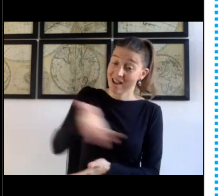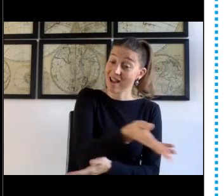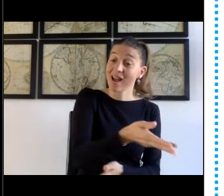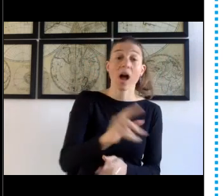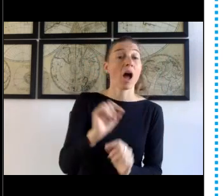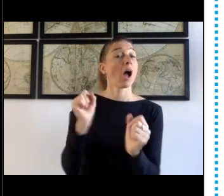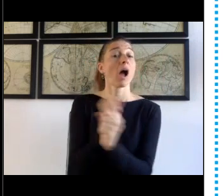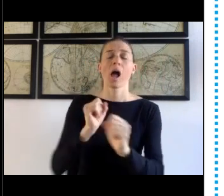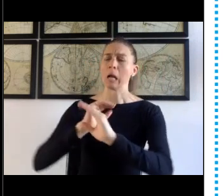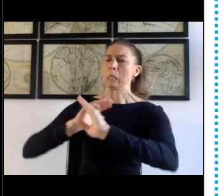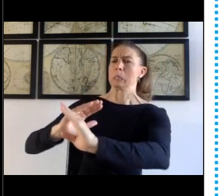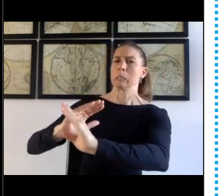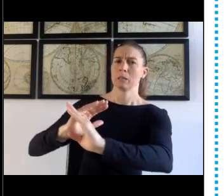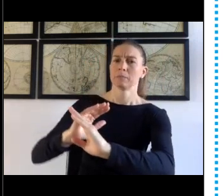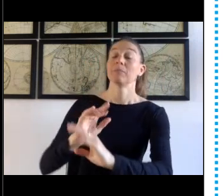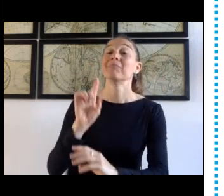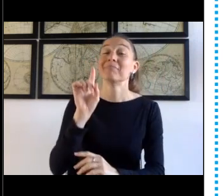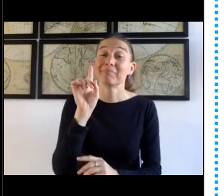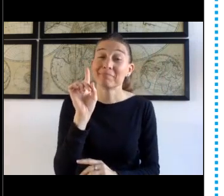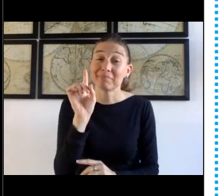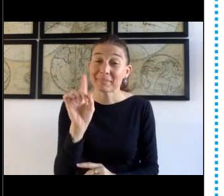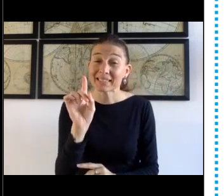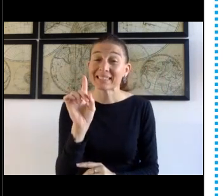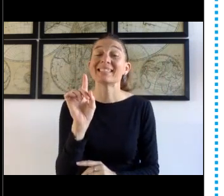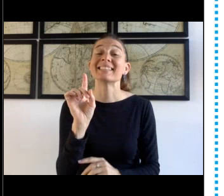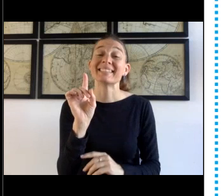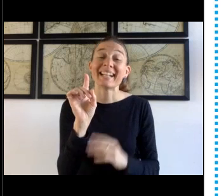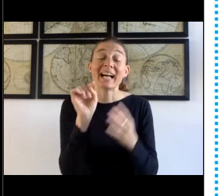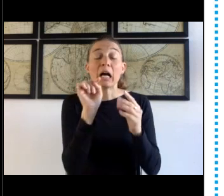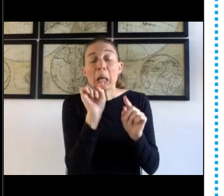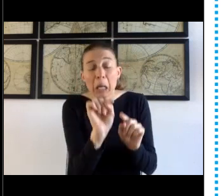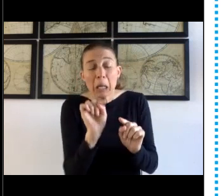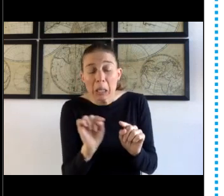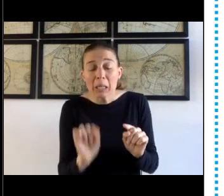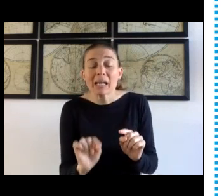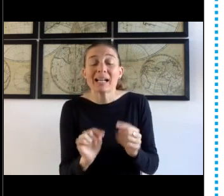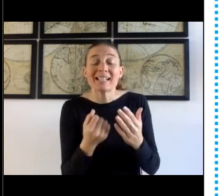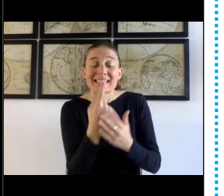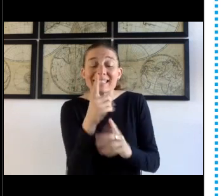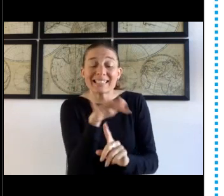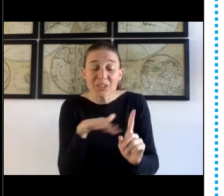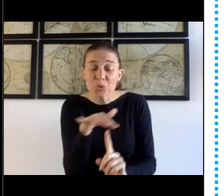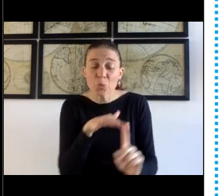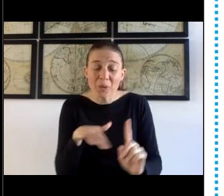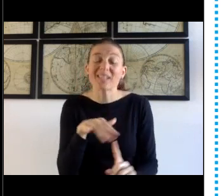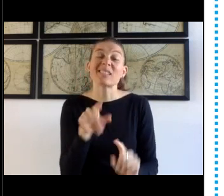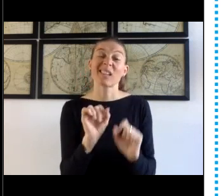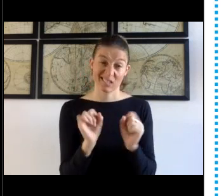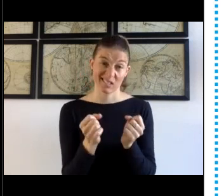under certain circumstances this can actually happen. Marie will talk about this later.